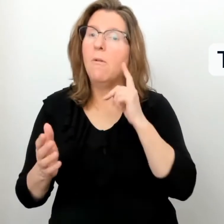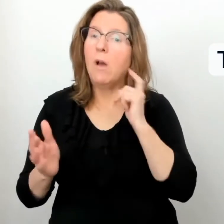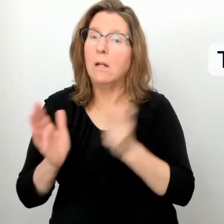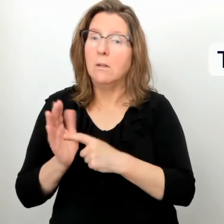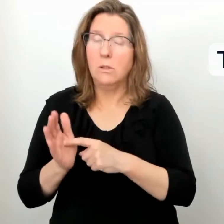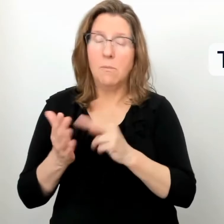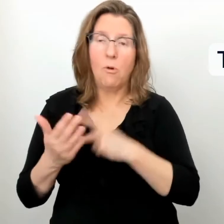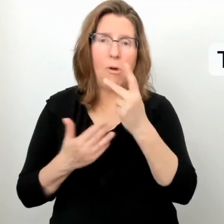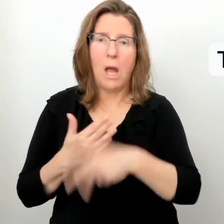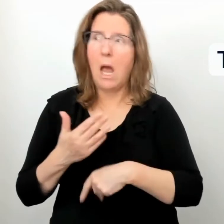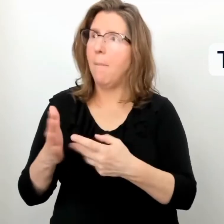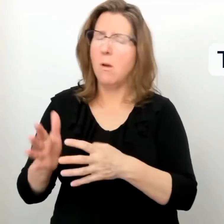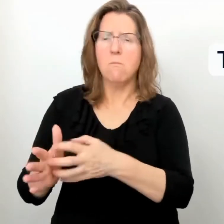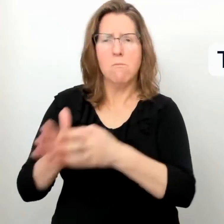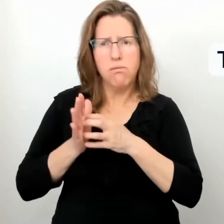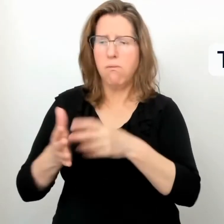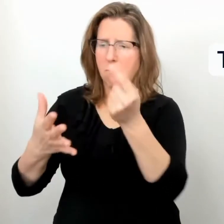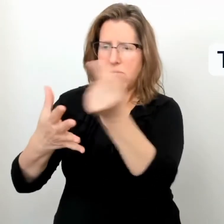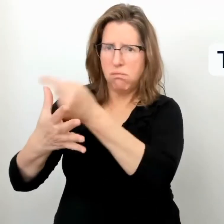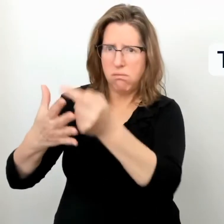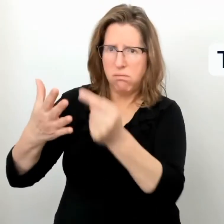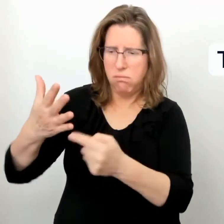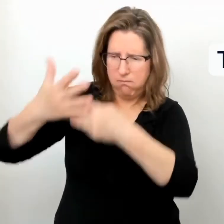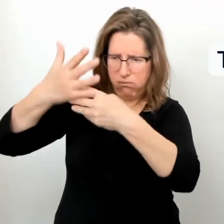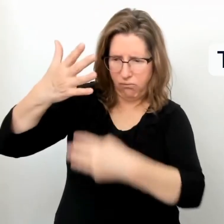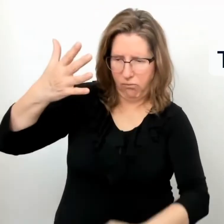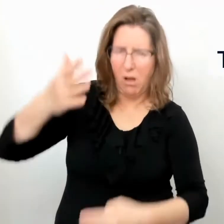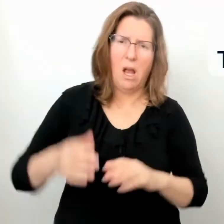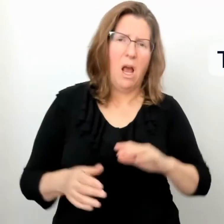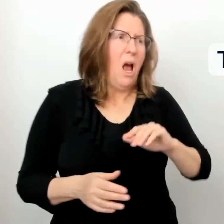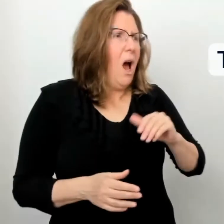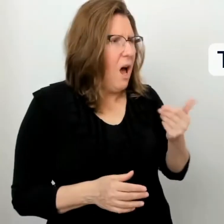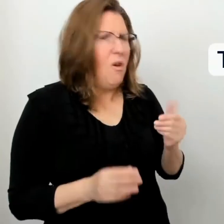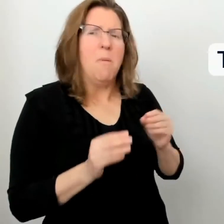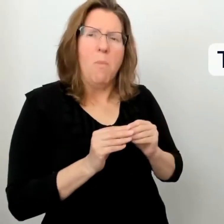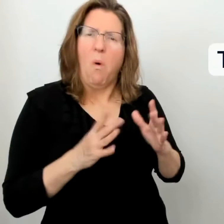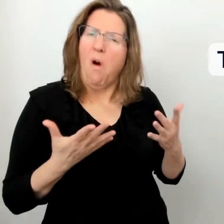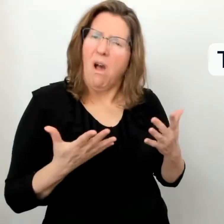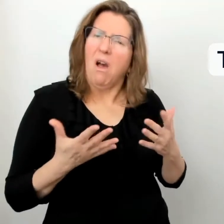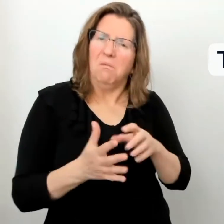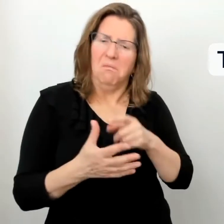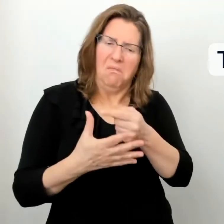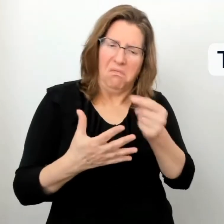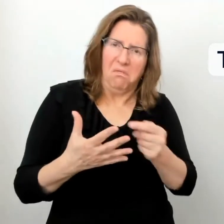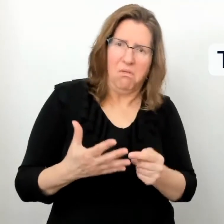Some programs are quite sophisticated, others are more basic.